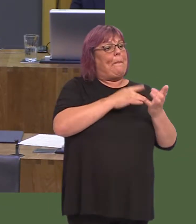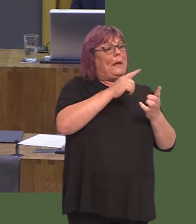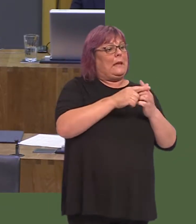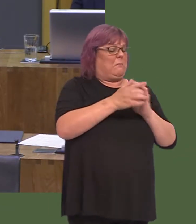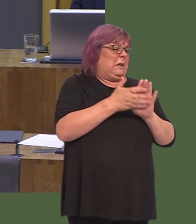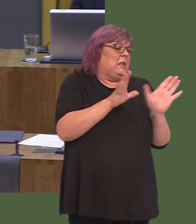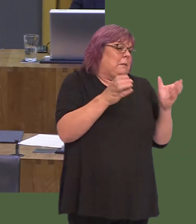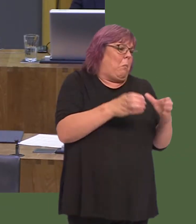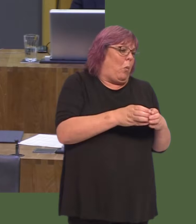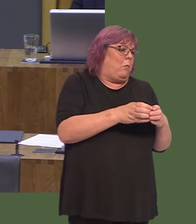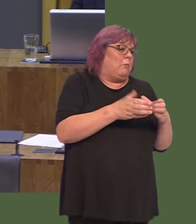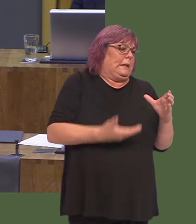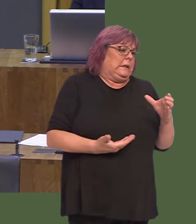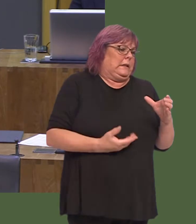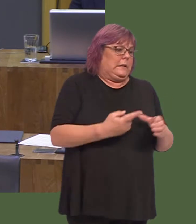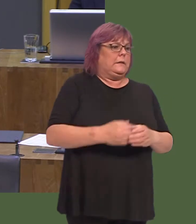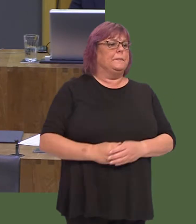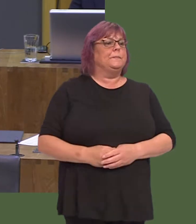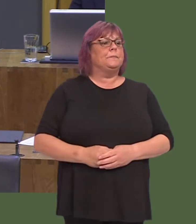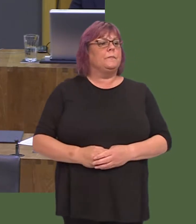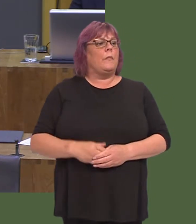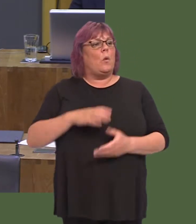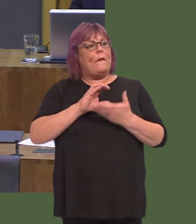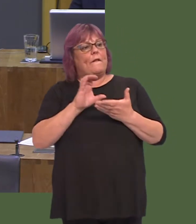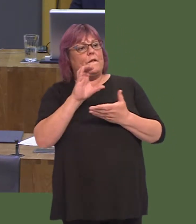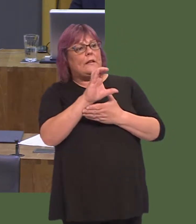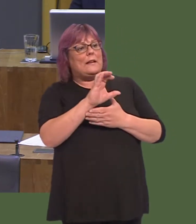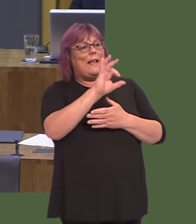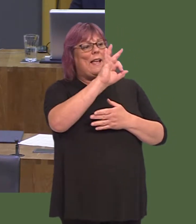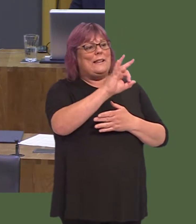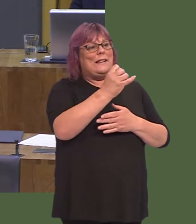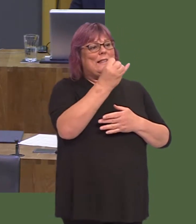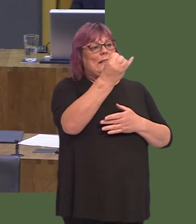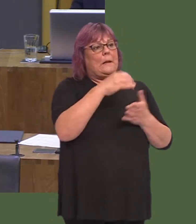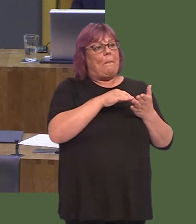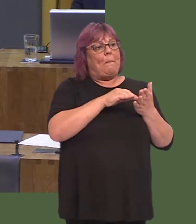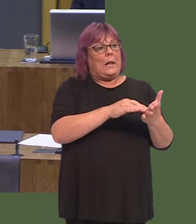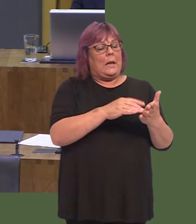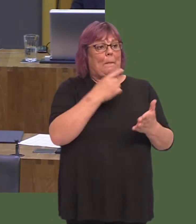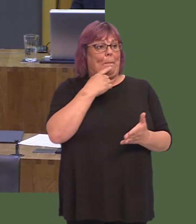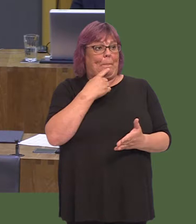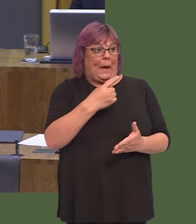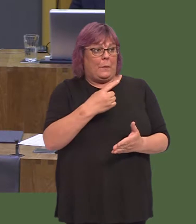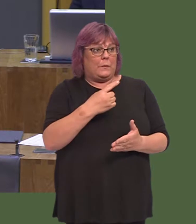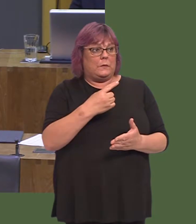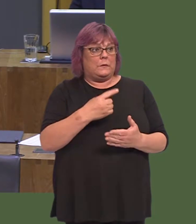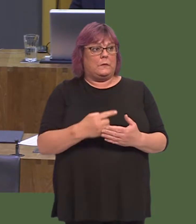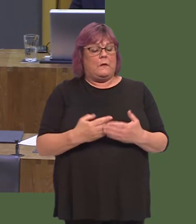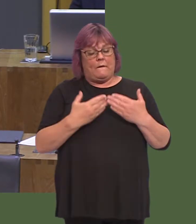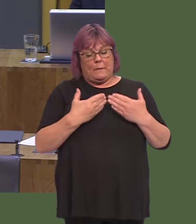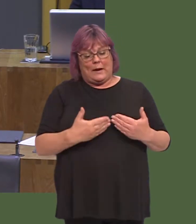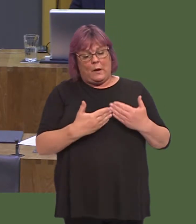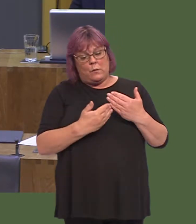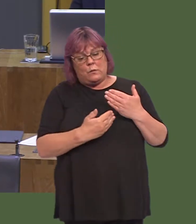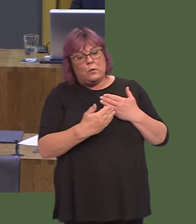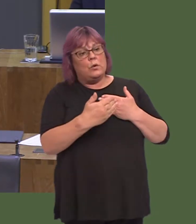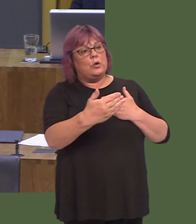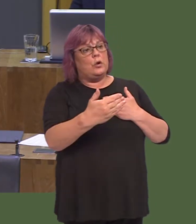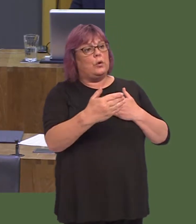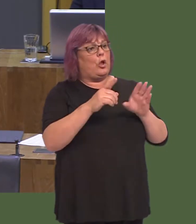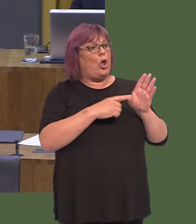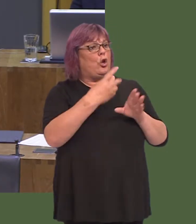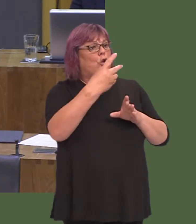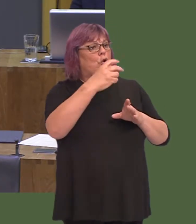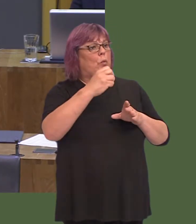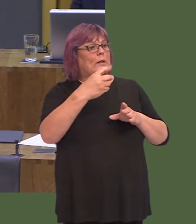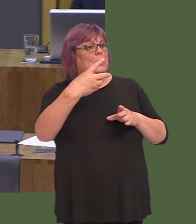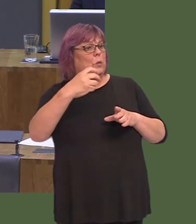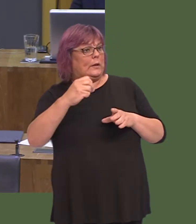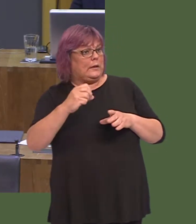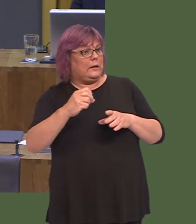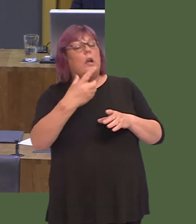and small businesses, and weíve invested £86 million up until 2020 to ensure that